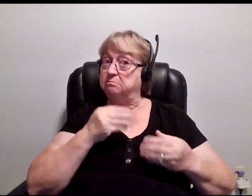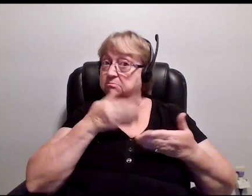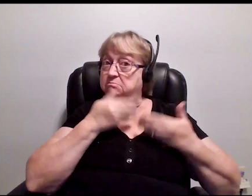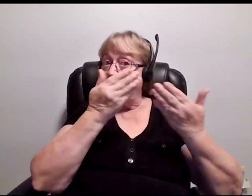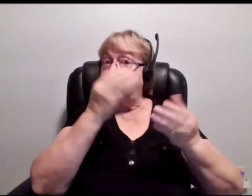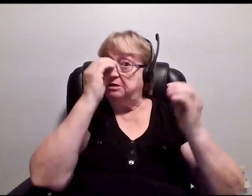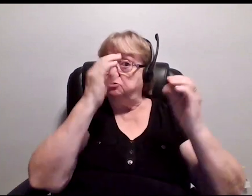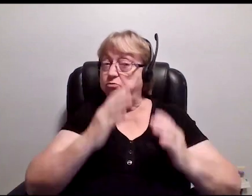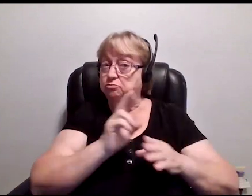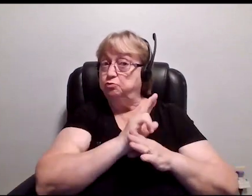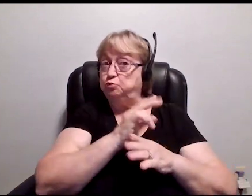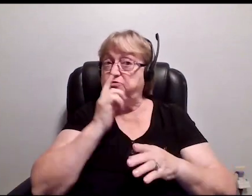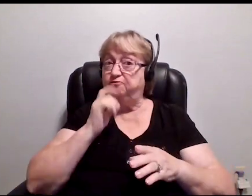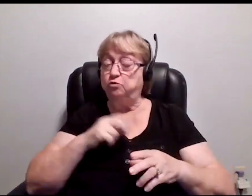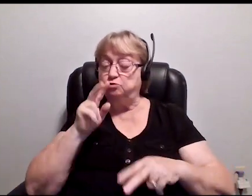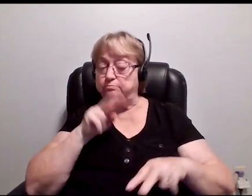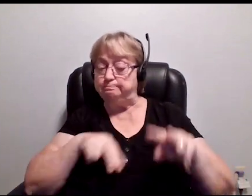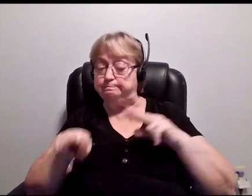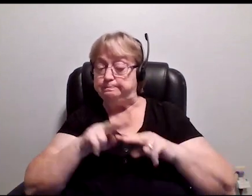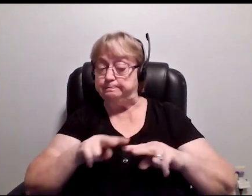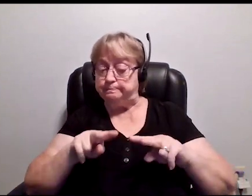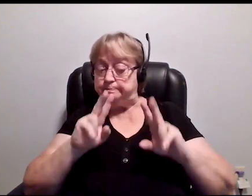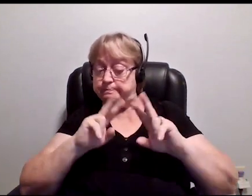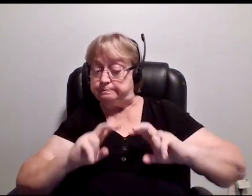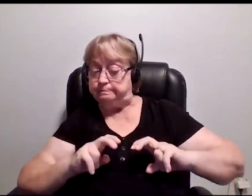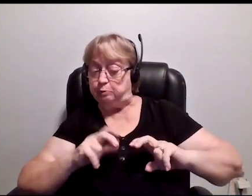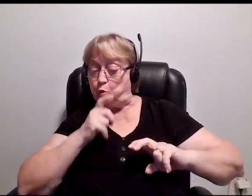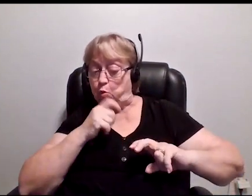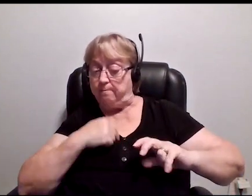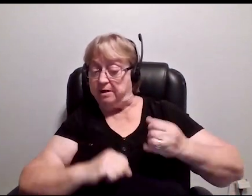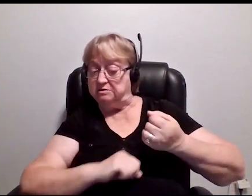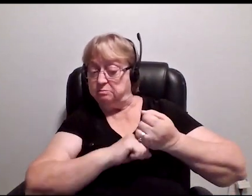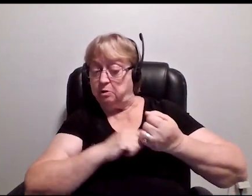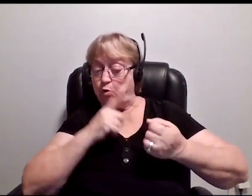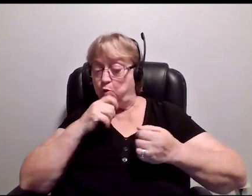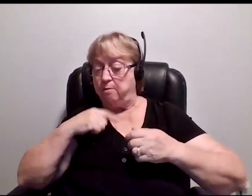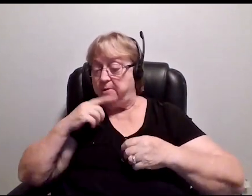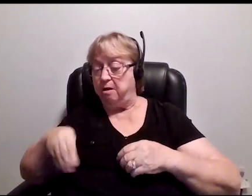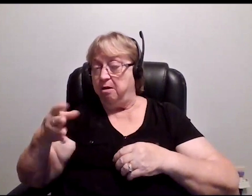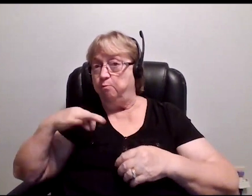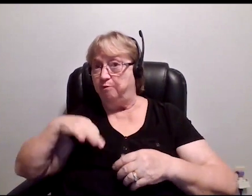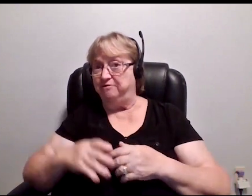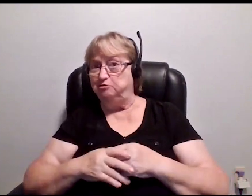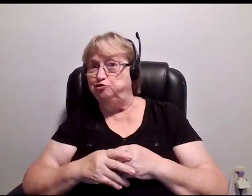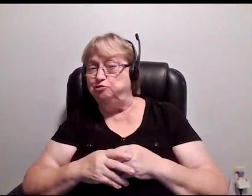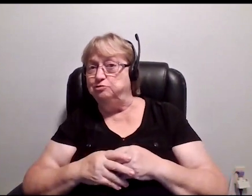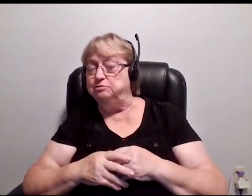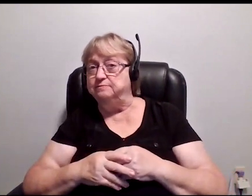in order to critically examine who they are supporting and who they are privileging within their courses. First of all, we can identify those barriers